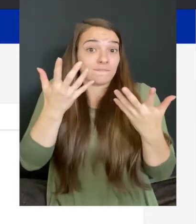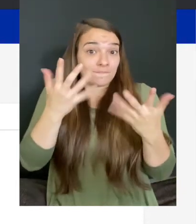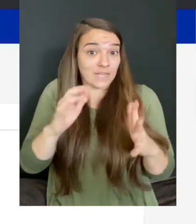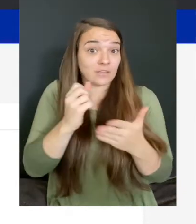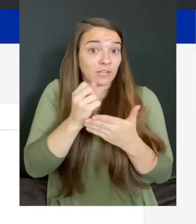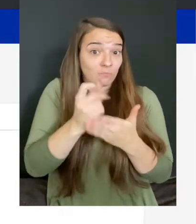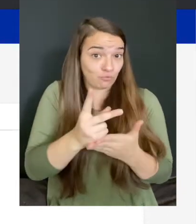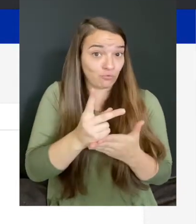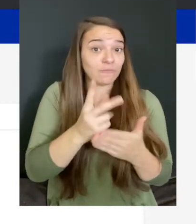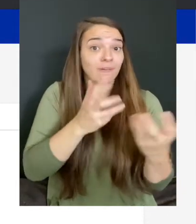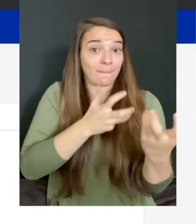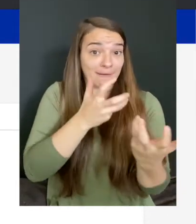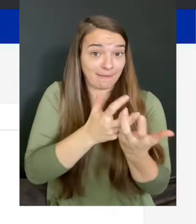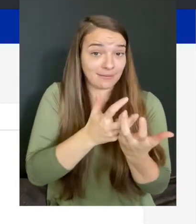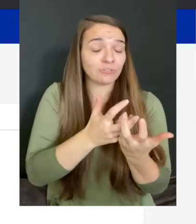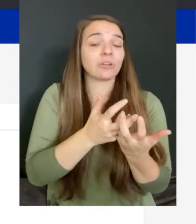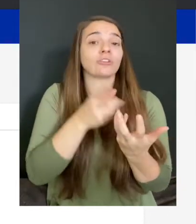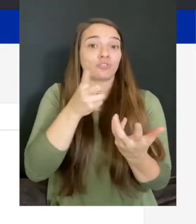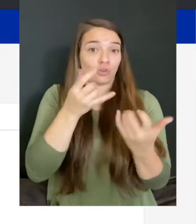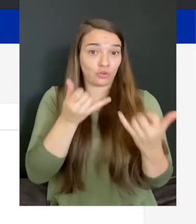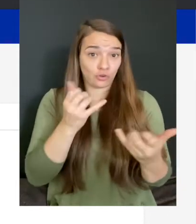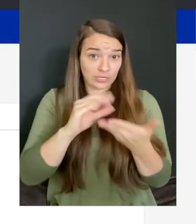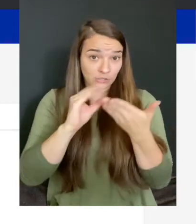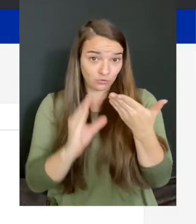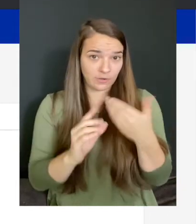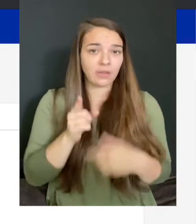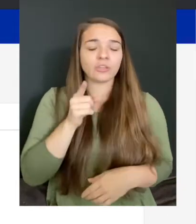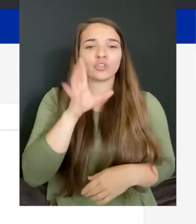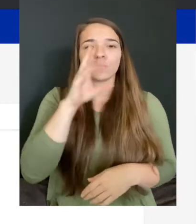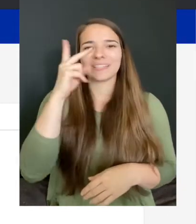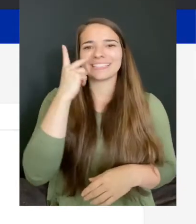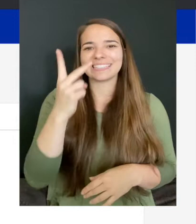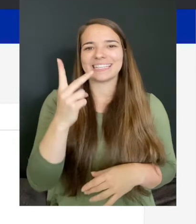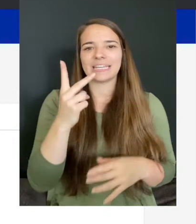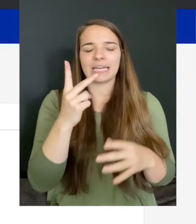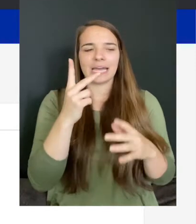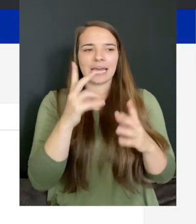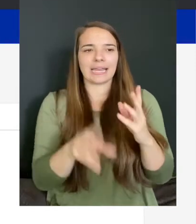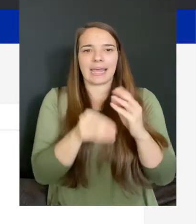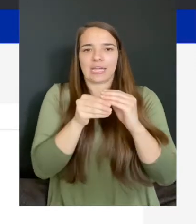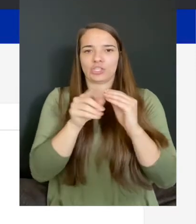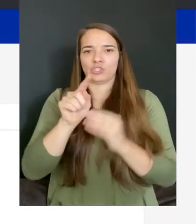already had your accommodations approved, you're going to see an extra tab right here